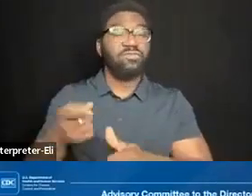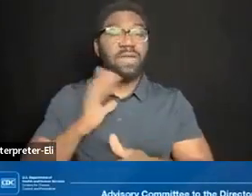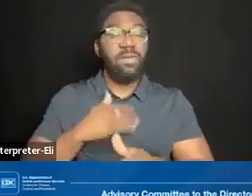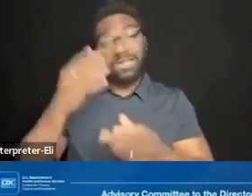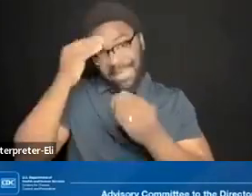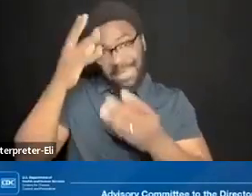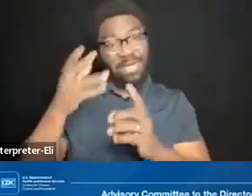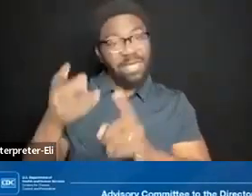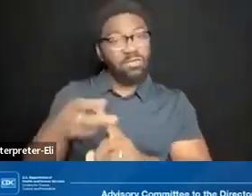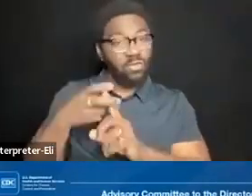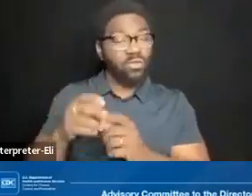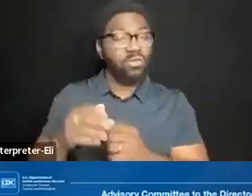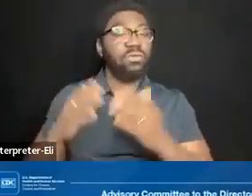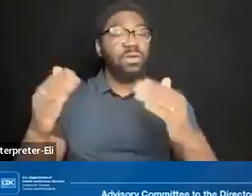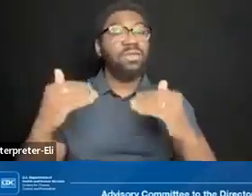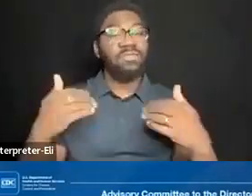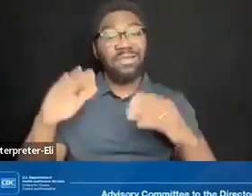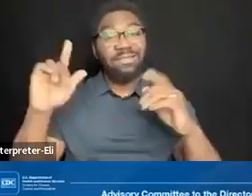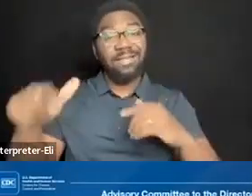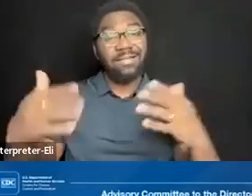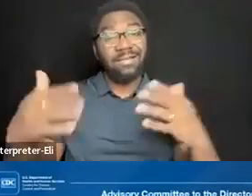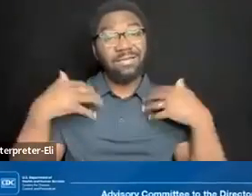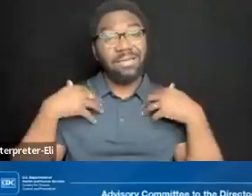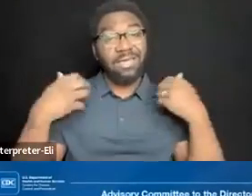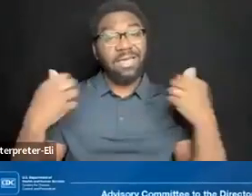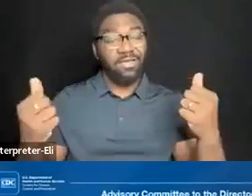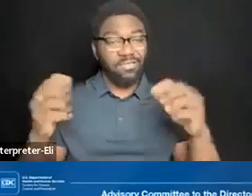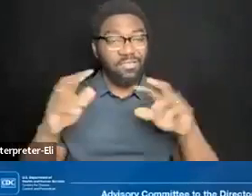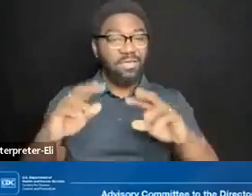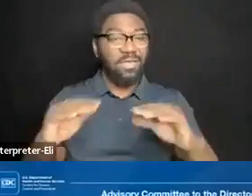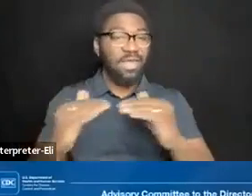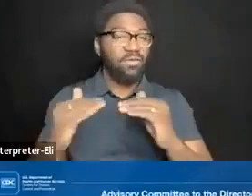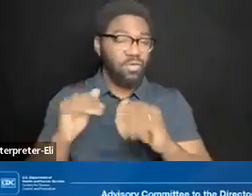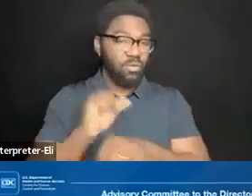we'll hear from our health equity workgroup, including a final vote on one part of their report